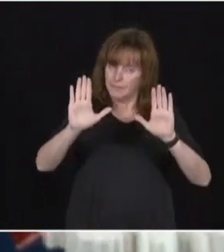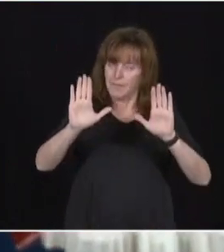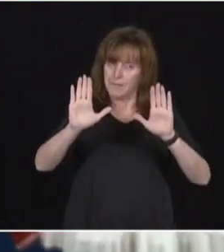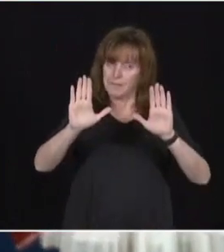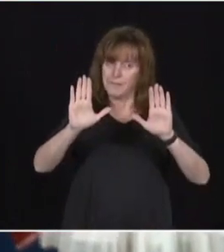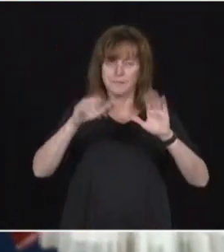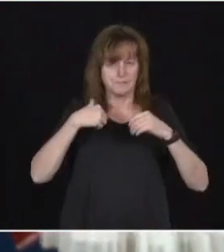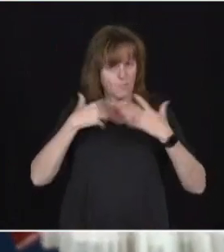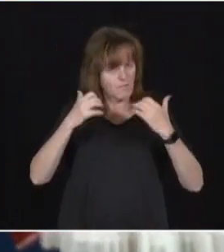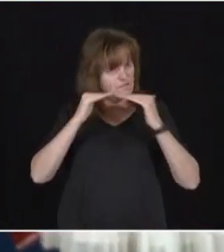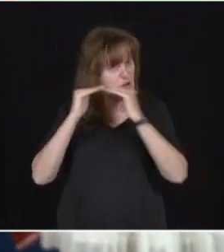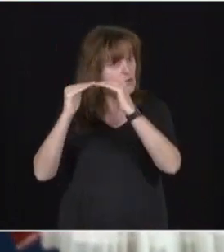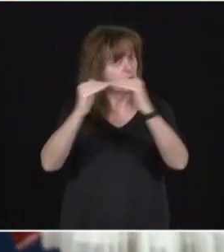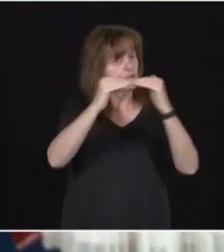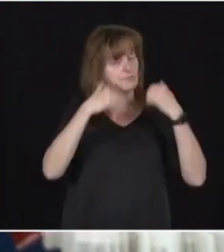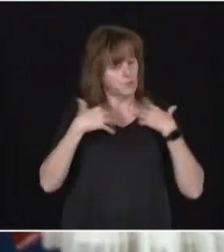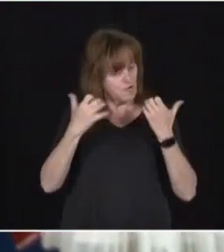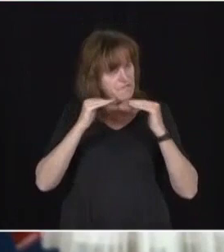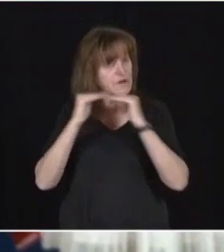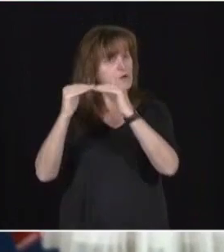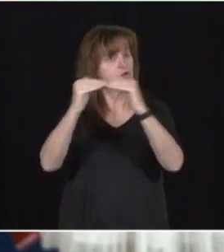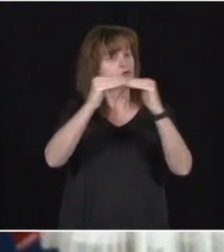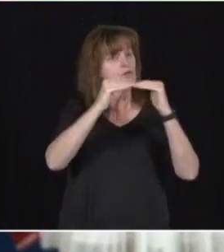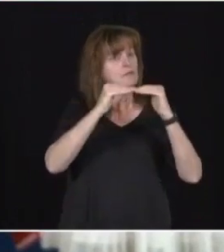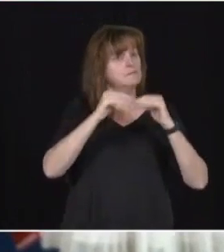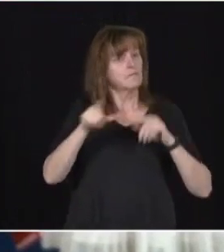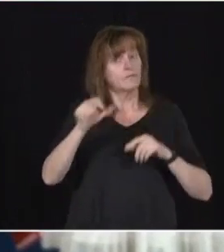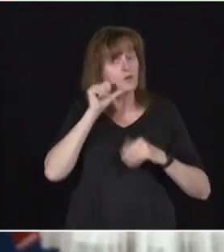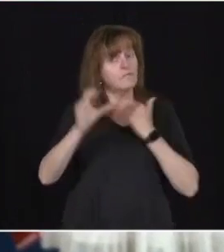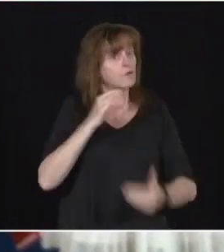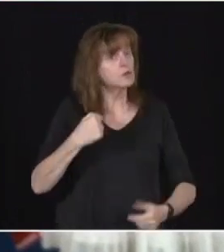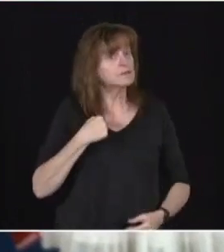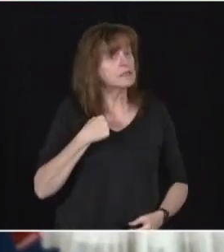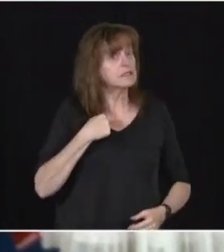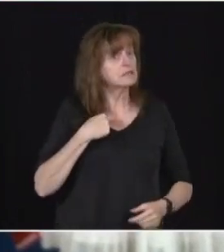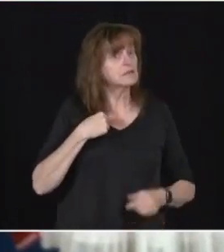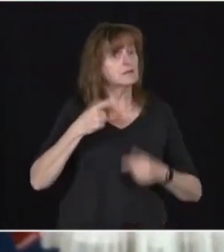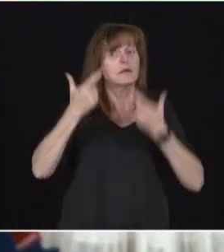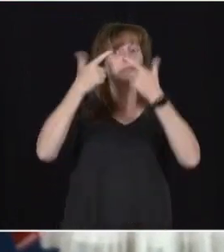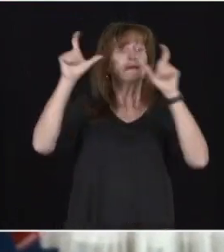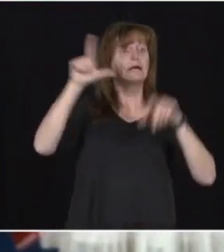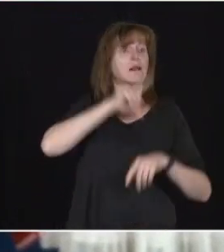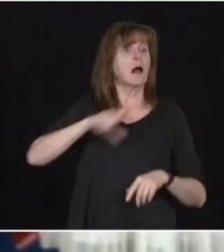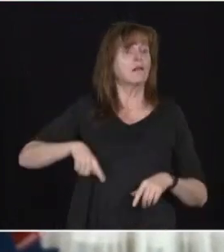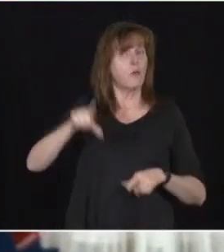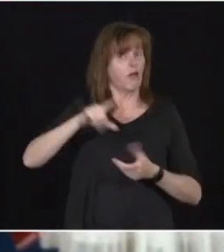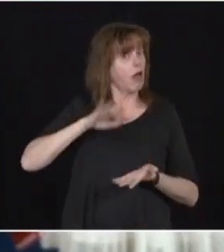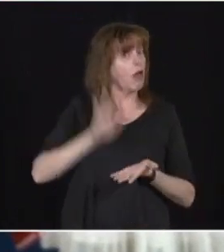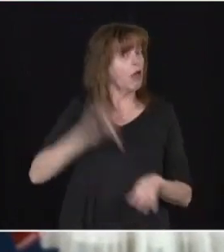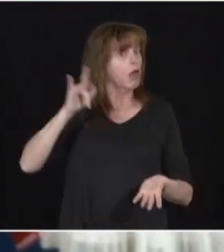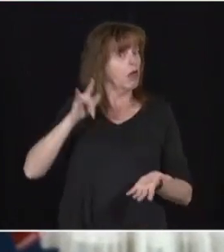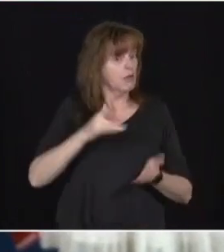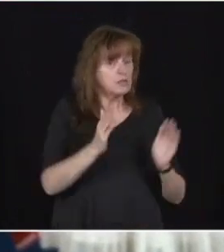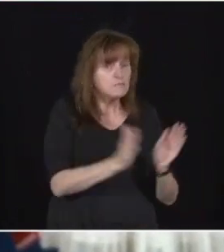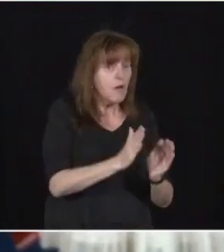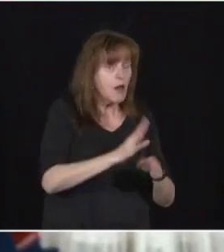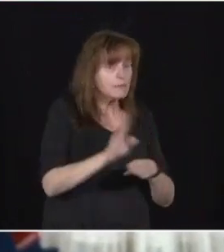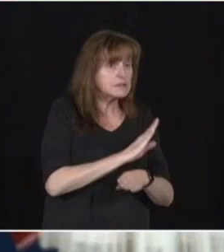Don't push me. These big landlords want to take advantage of small little companies and people that are